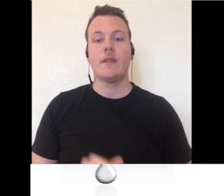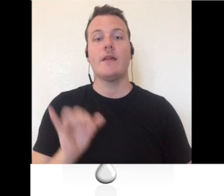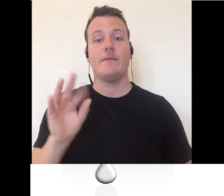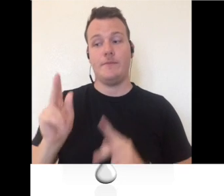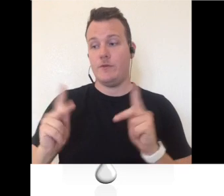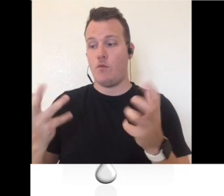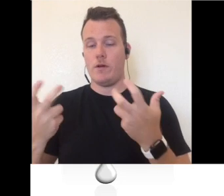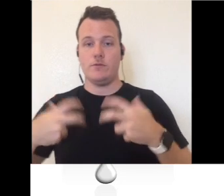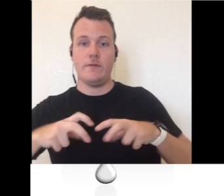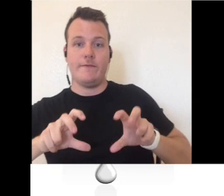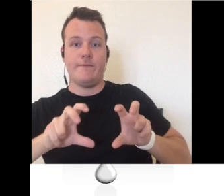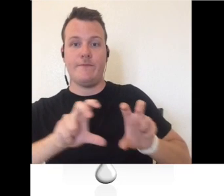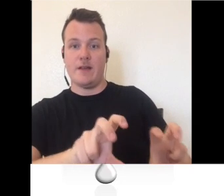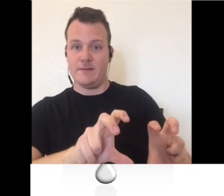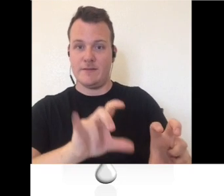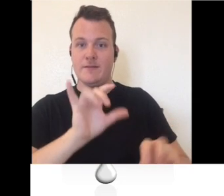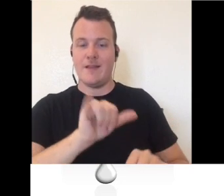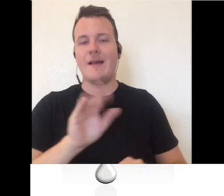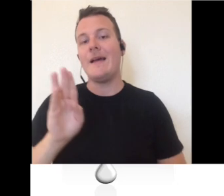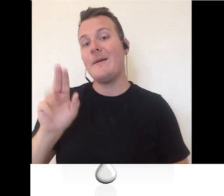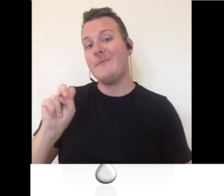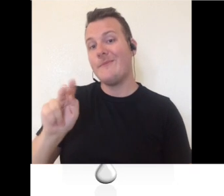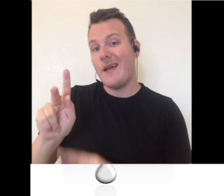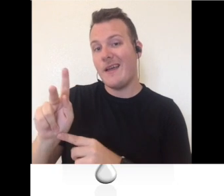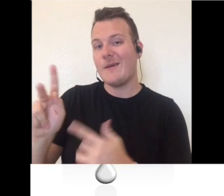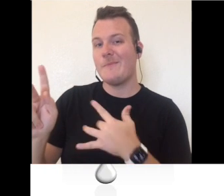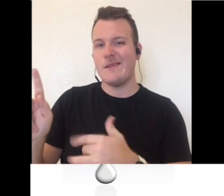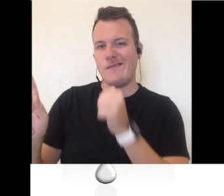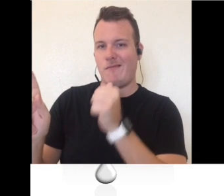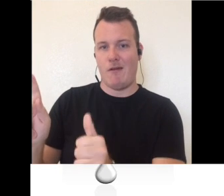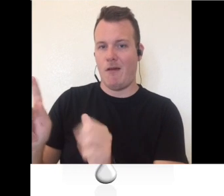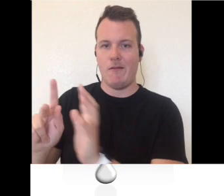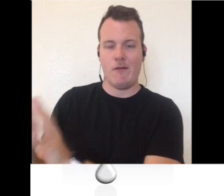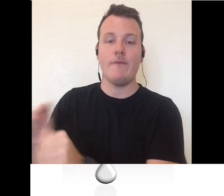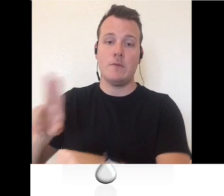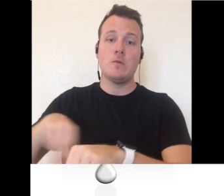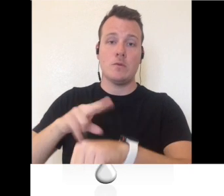business plan. And then those that are seeking investment in the business banks